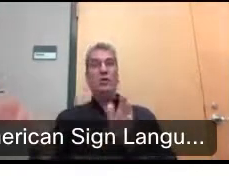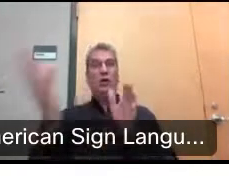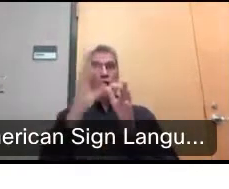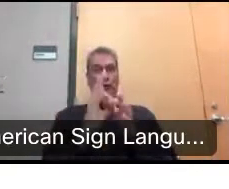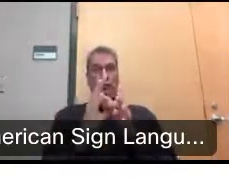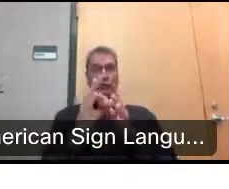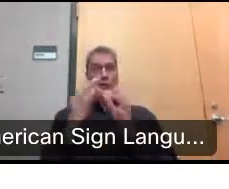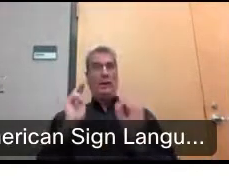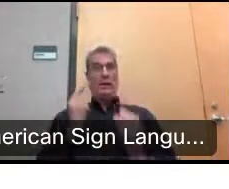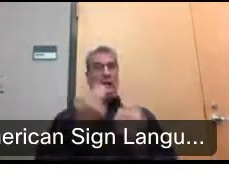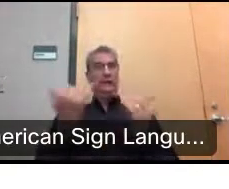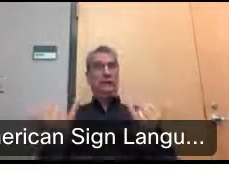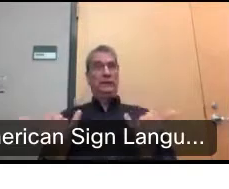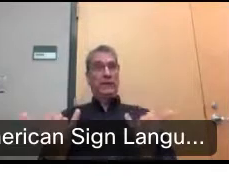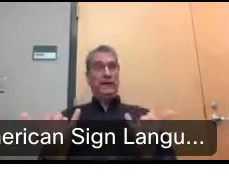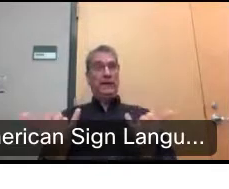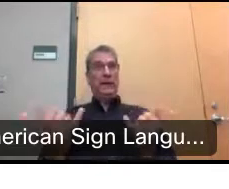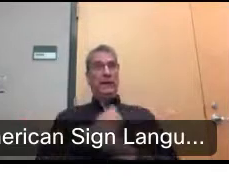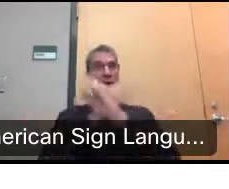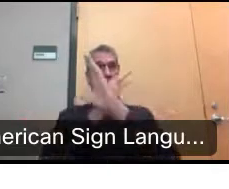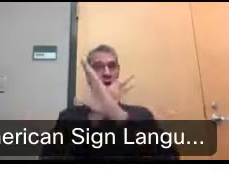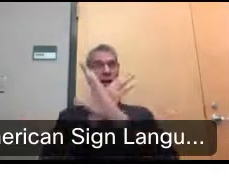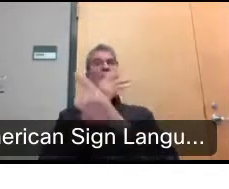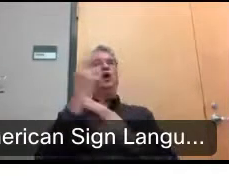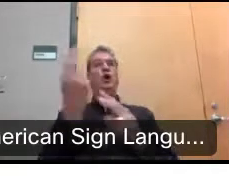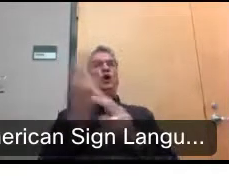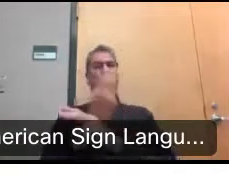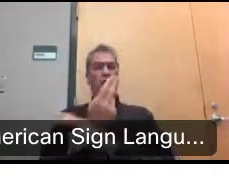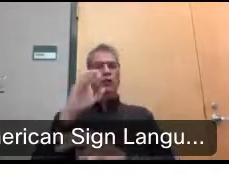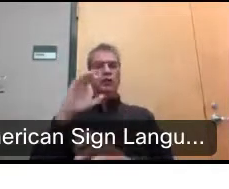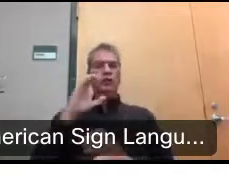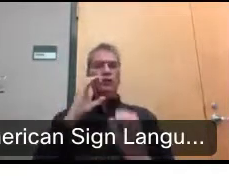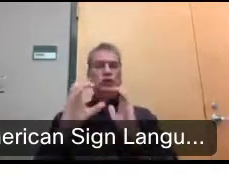and joining us virtually please use the chat for your questions and we'll try to synthesize